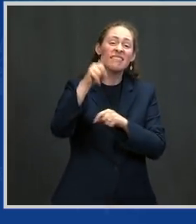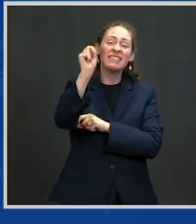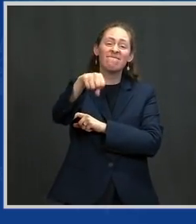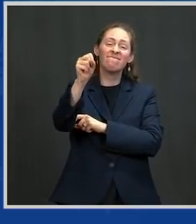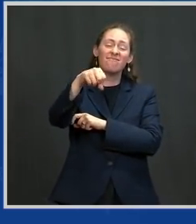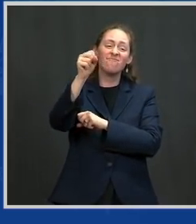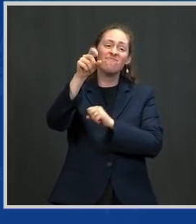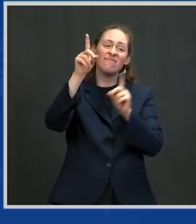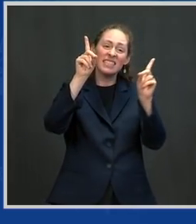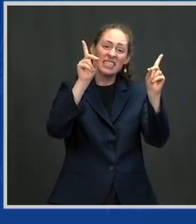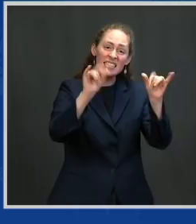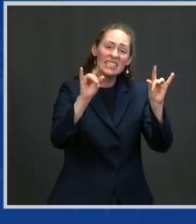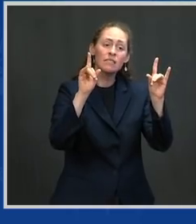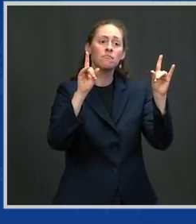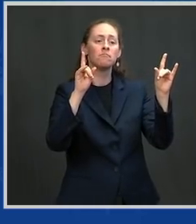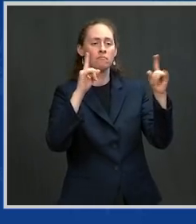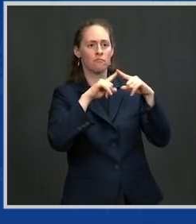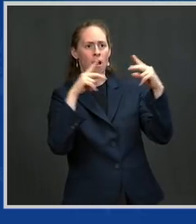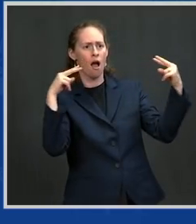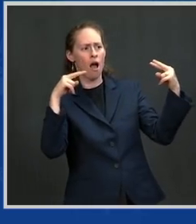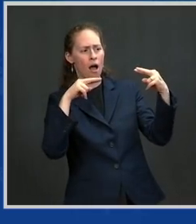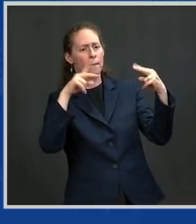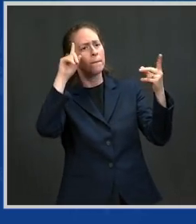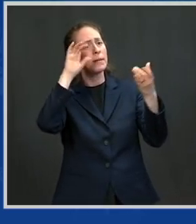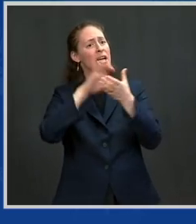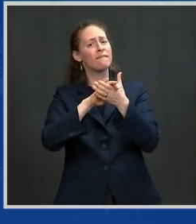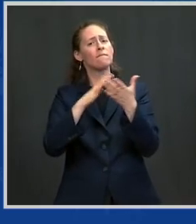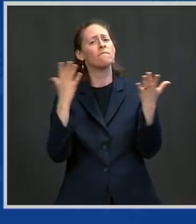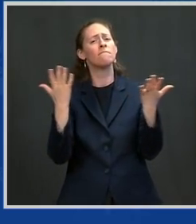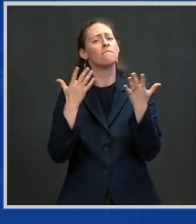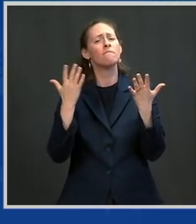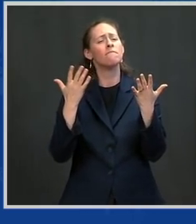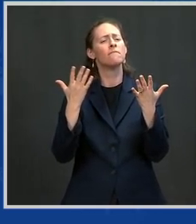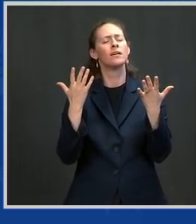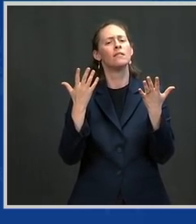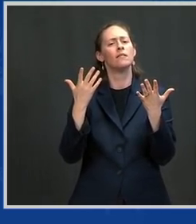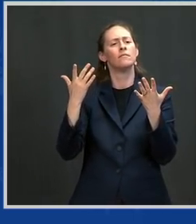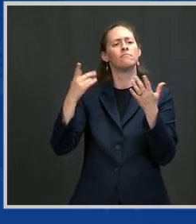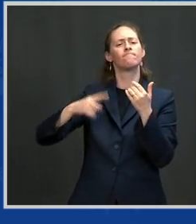believe the American people are not going to sustain that kind of behavior.